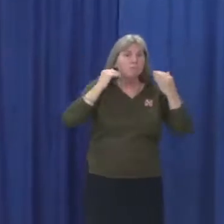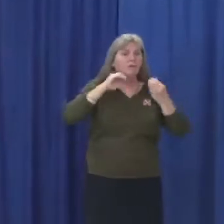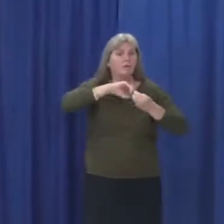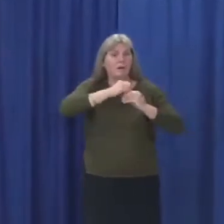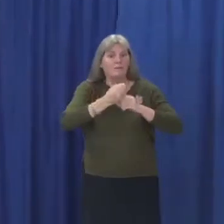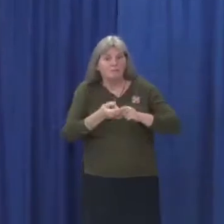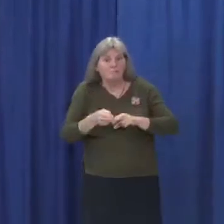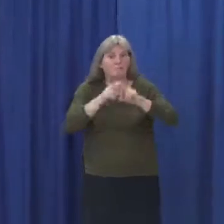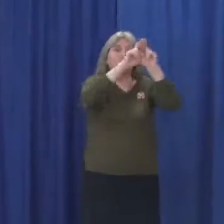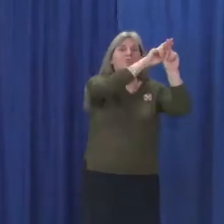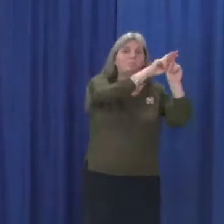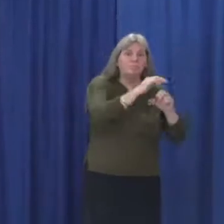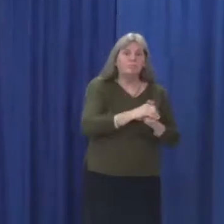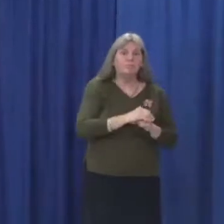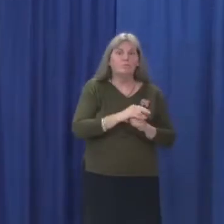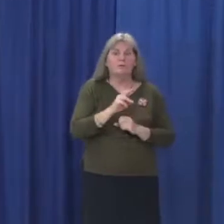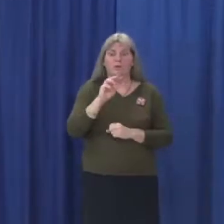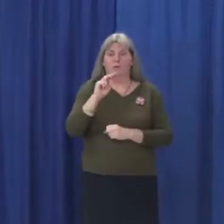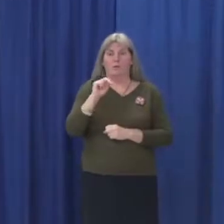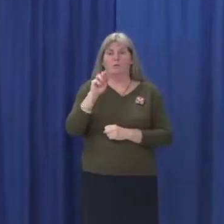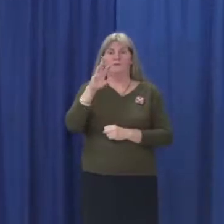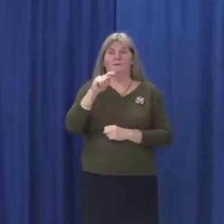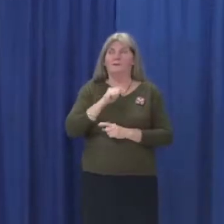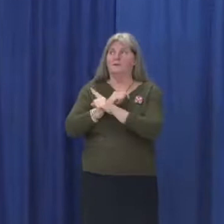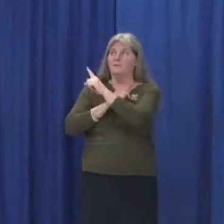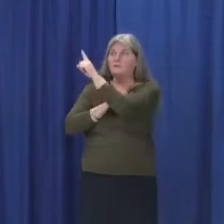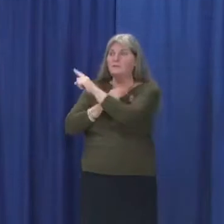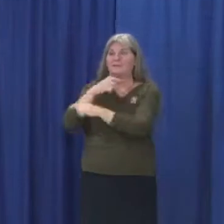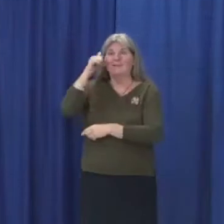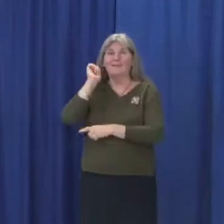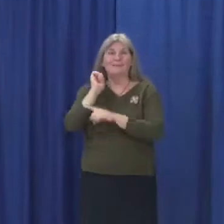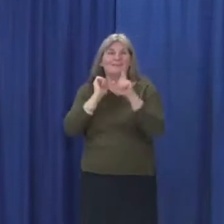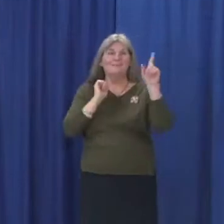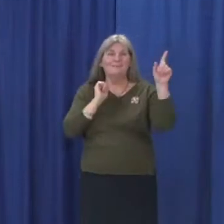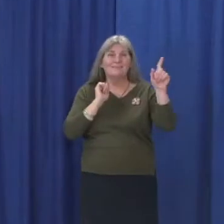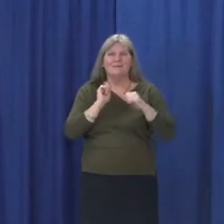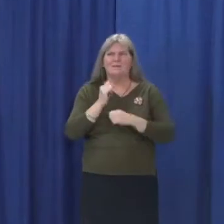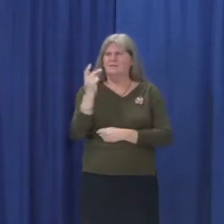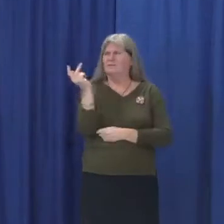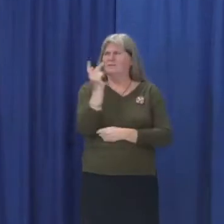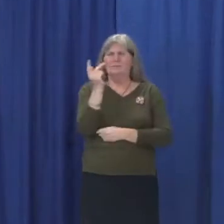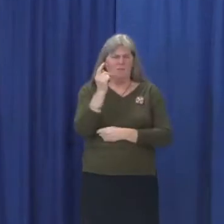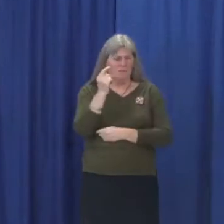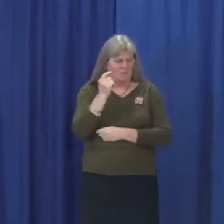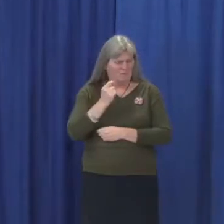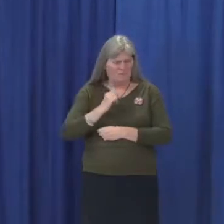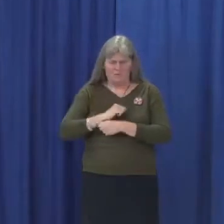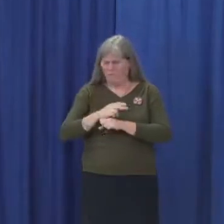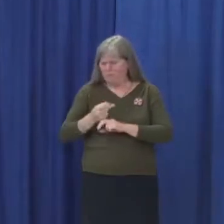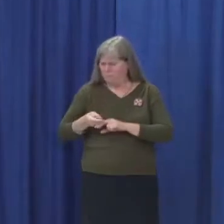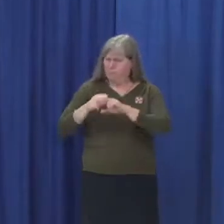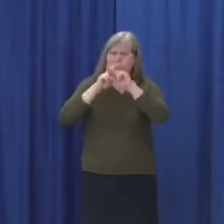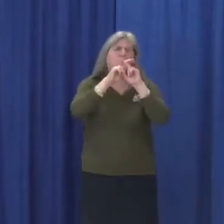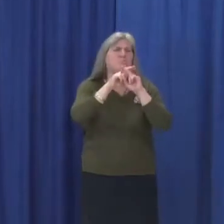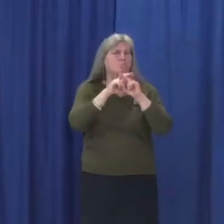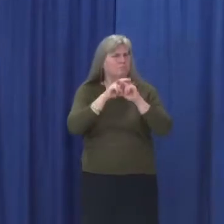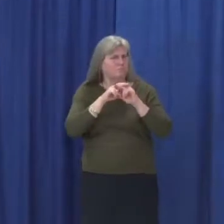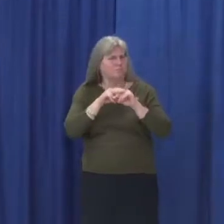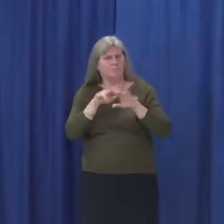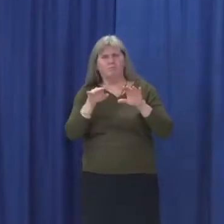numbers, the Northwest Territories and the state of Alaska have each dealt with widespread resurgence of